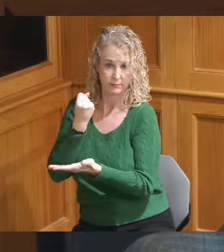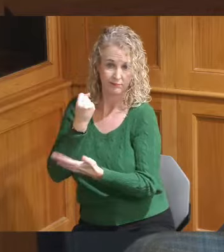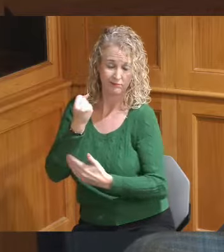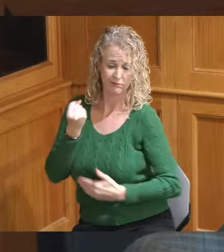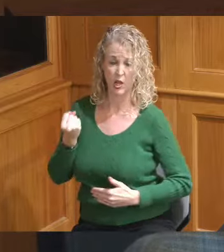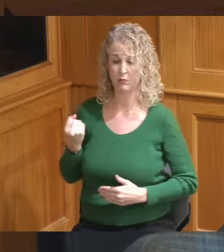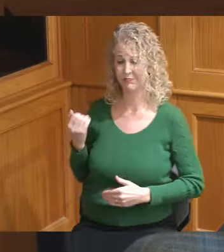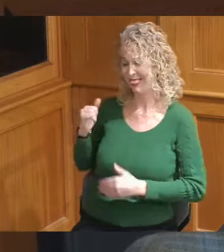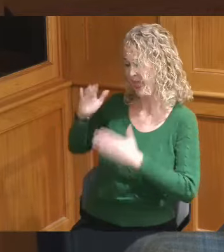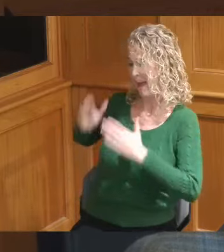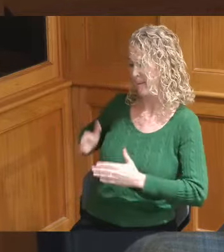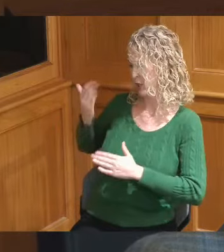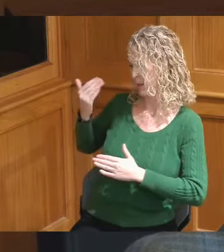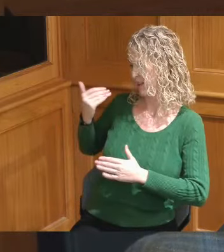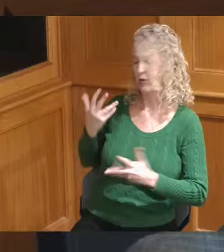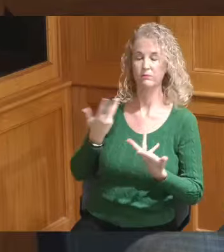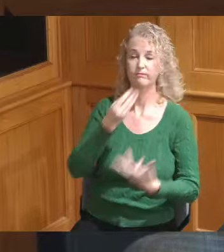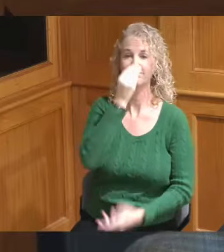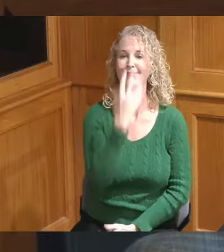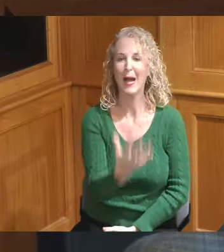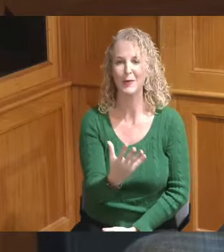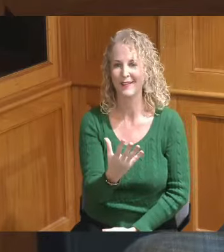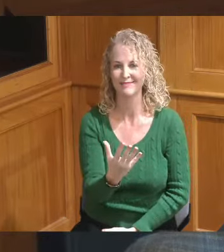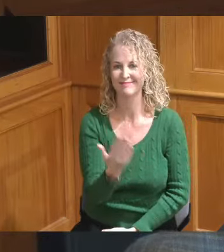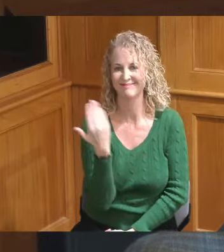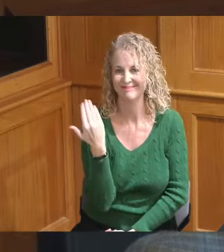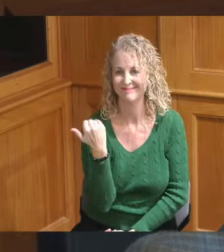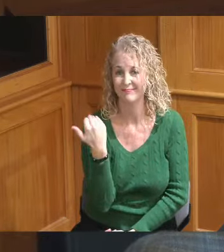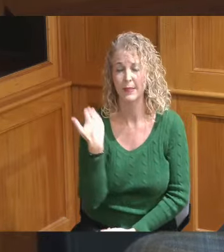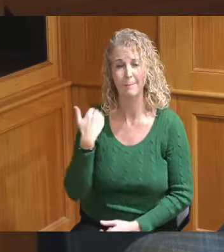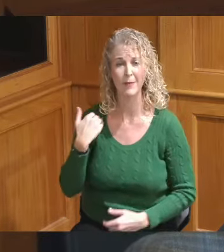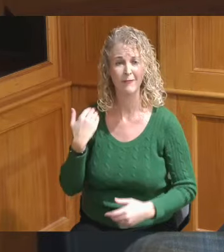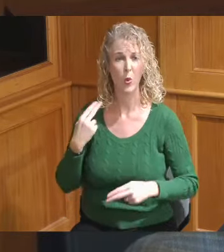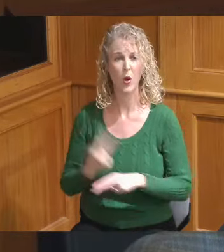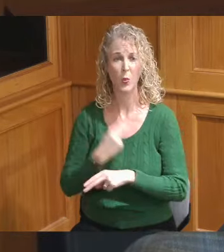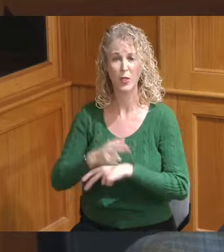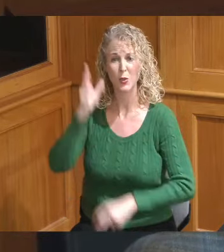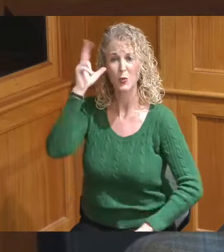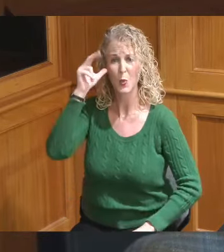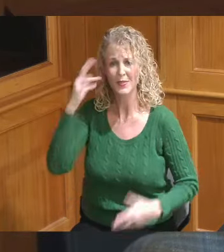so so what? That's old. We used to be on horses and buggies, and we ain't on it no more." So,